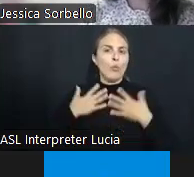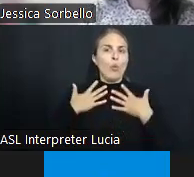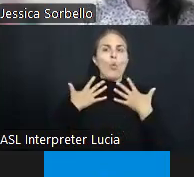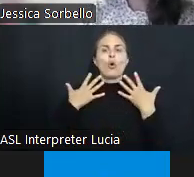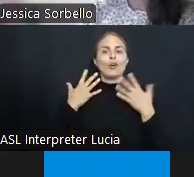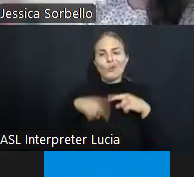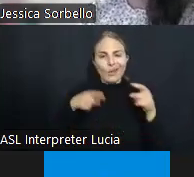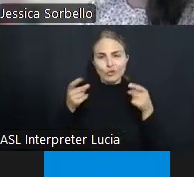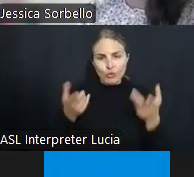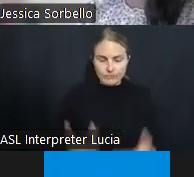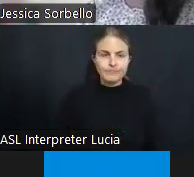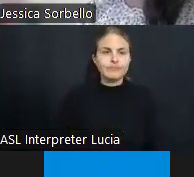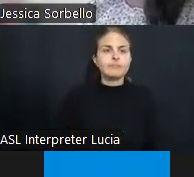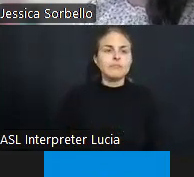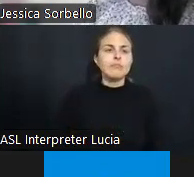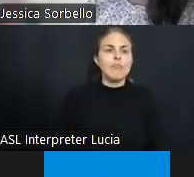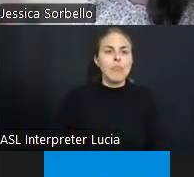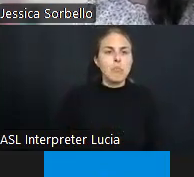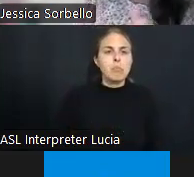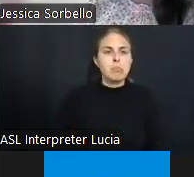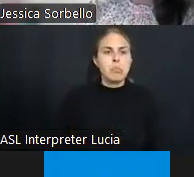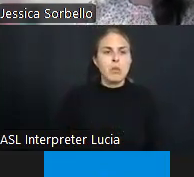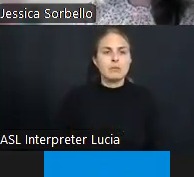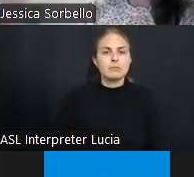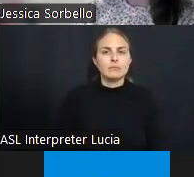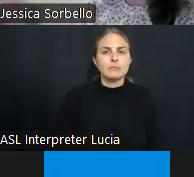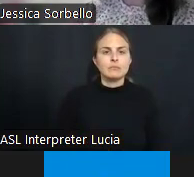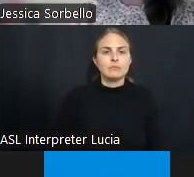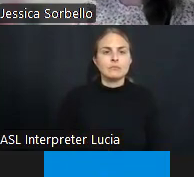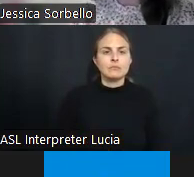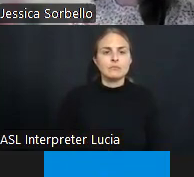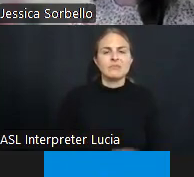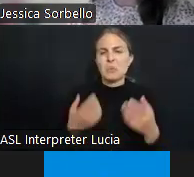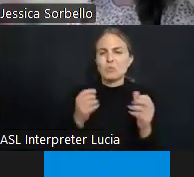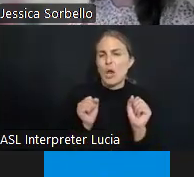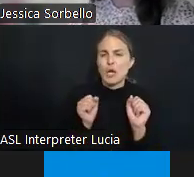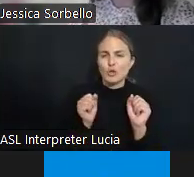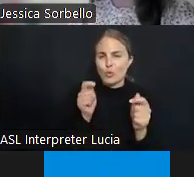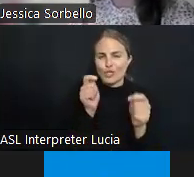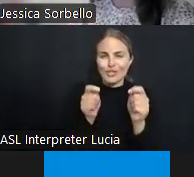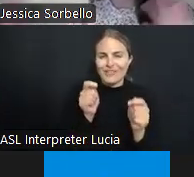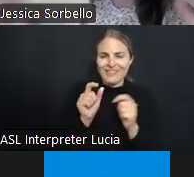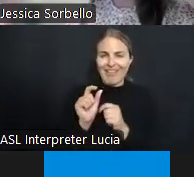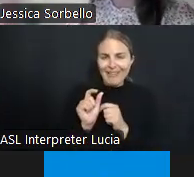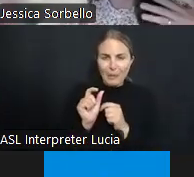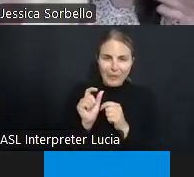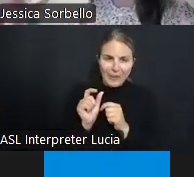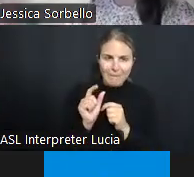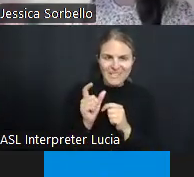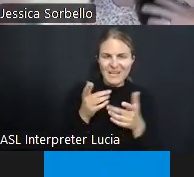have that kind of open conversation. So, any questions or thoughts on this before I move on?